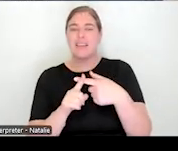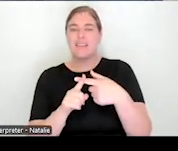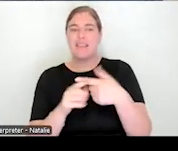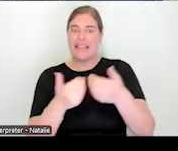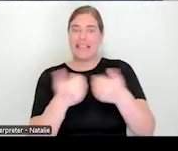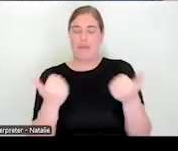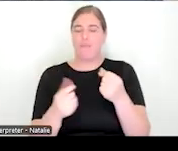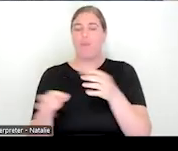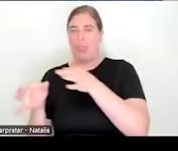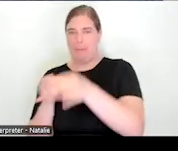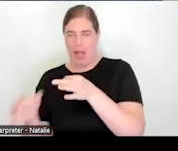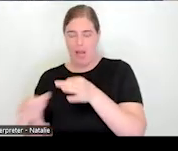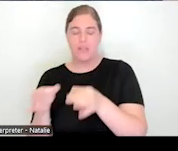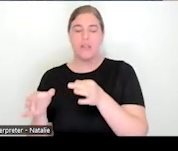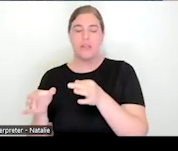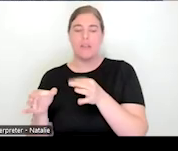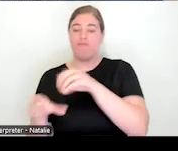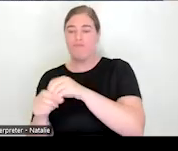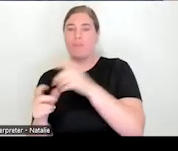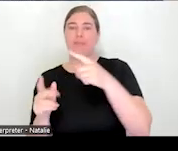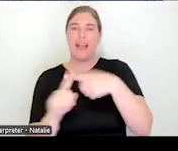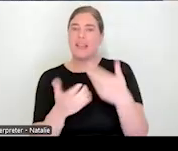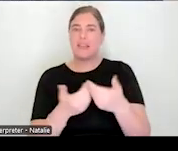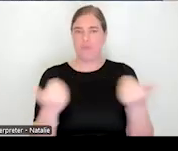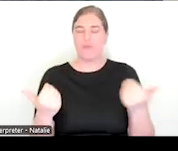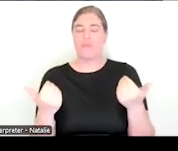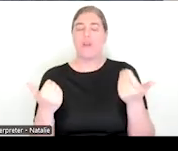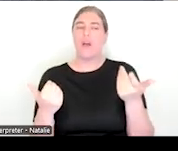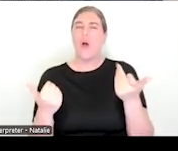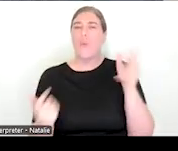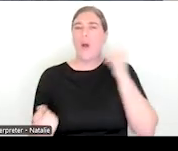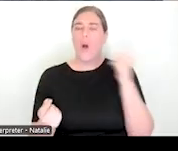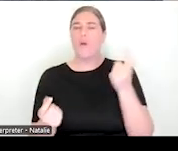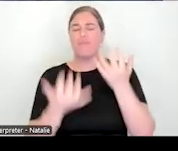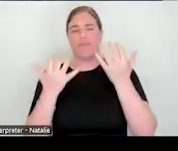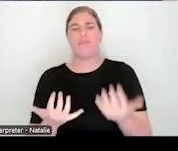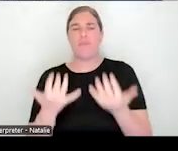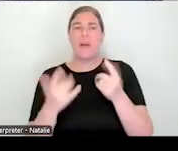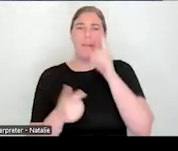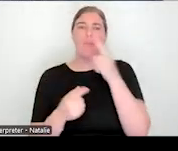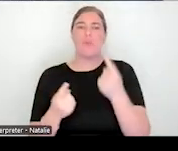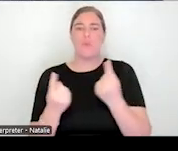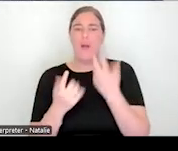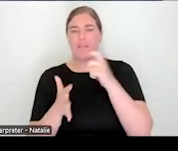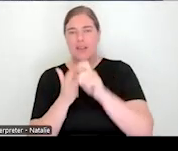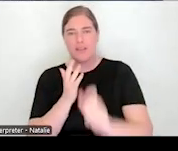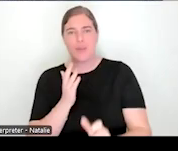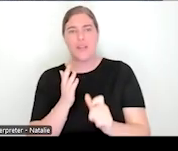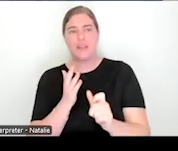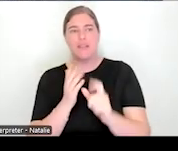we heard that people with disabilities who are engaging in the arts as consumers and workers